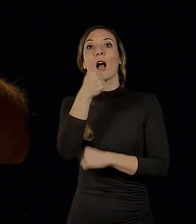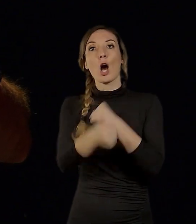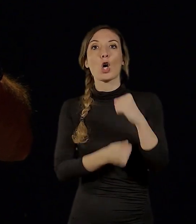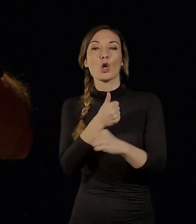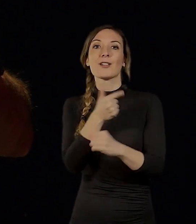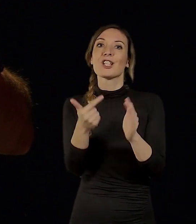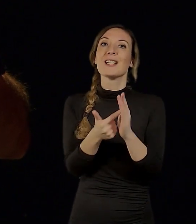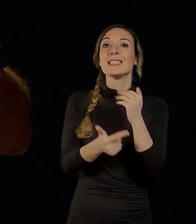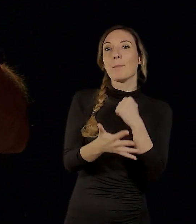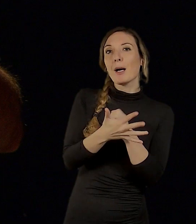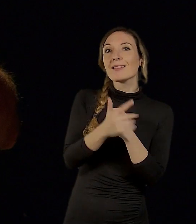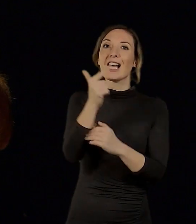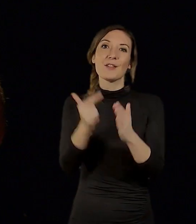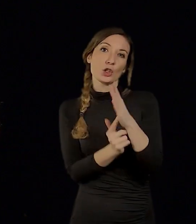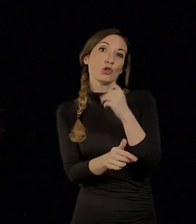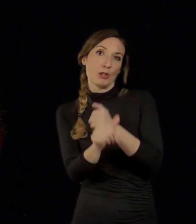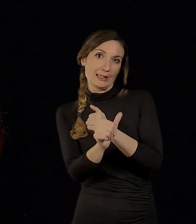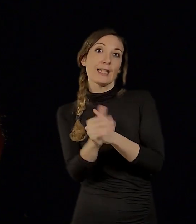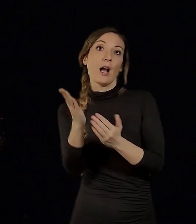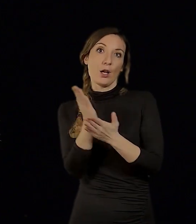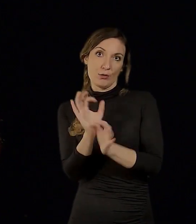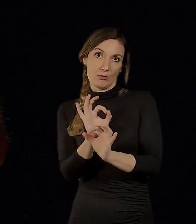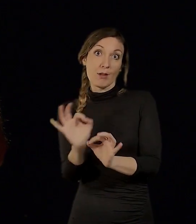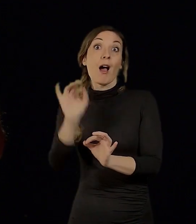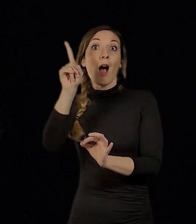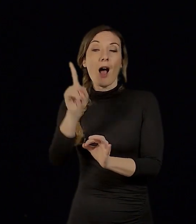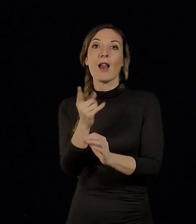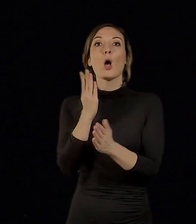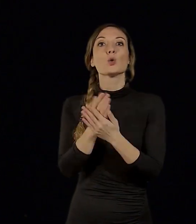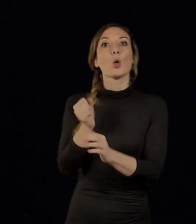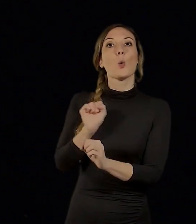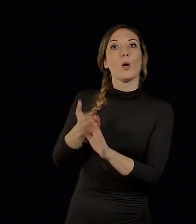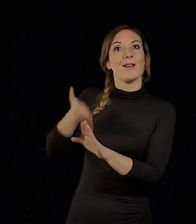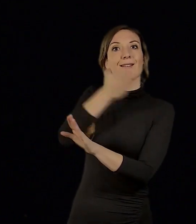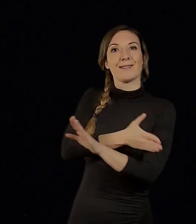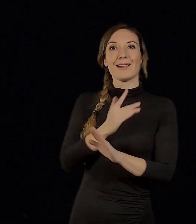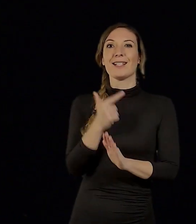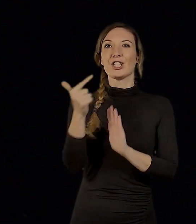the reconstruction of Komořanská Street has been considered - and unfortunately, has not yet been implemented. It is building number 513. Municipal. Which was